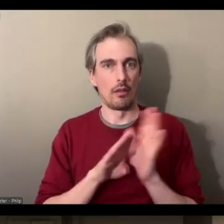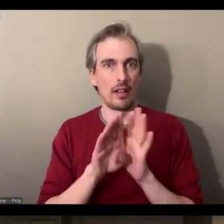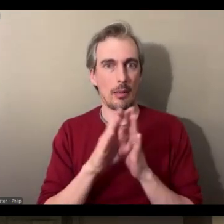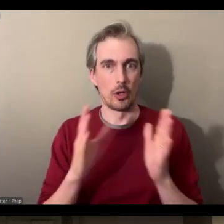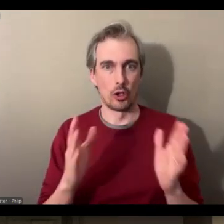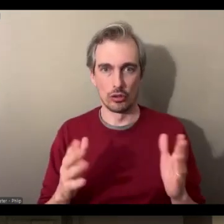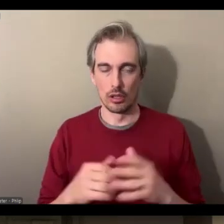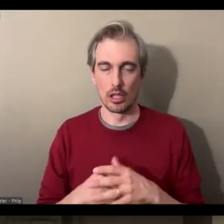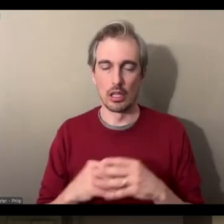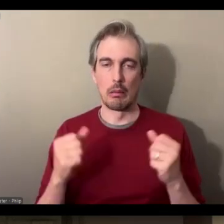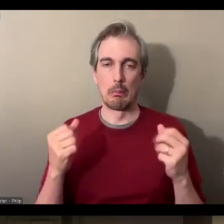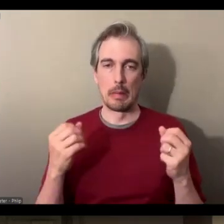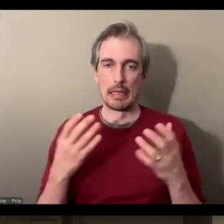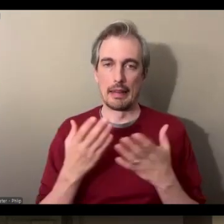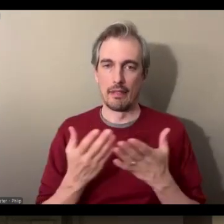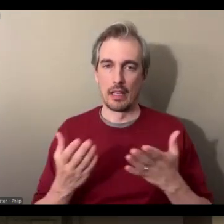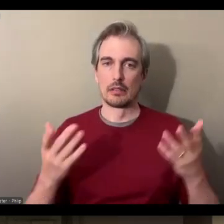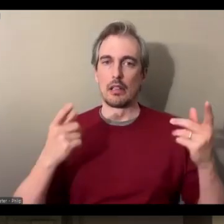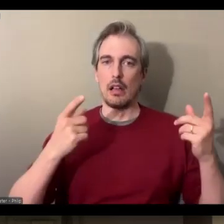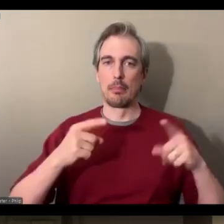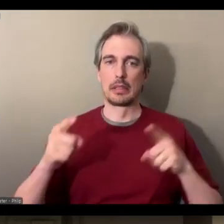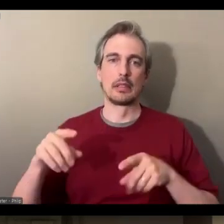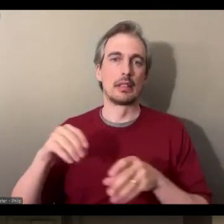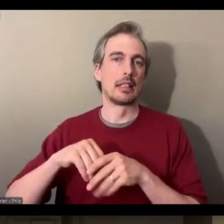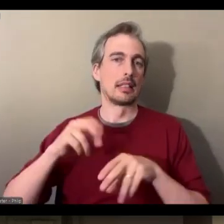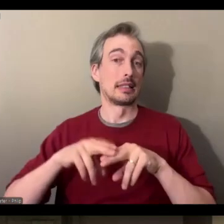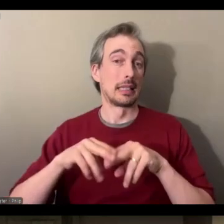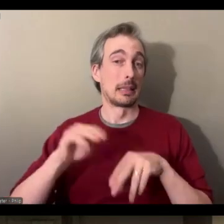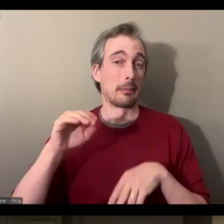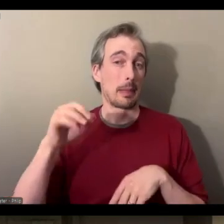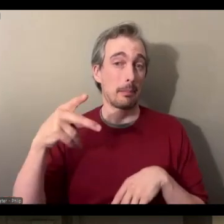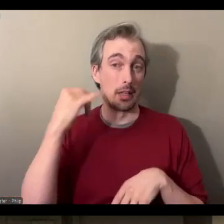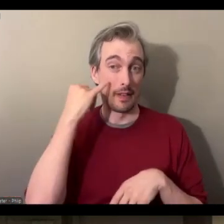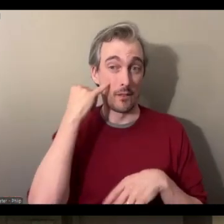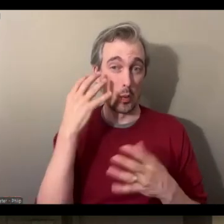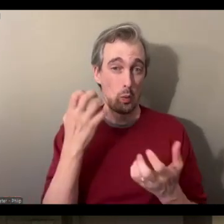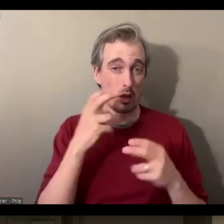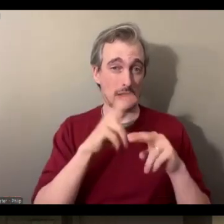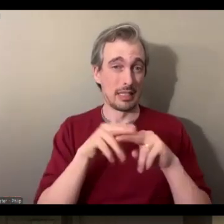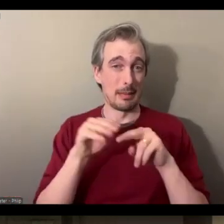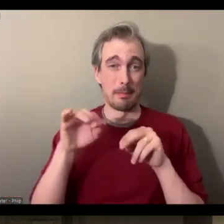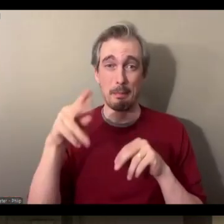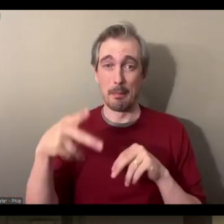to make them accessible, you do have to make them accurately represent all of those things I just